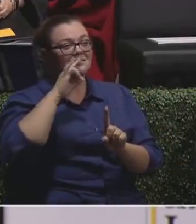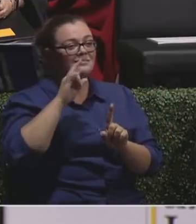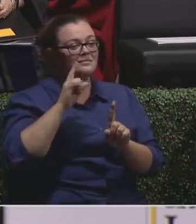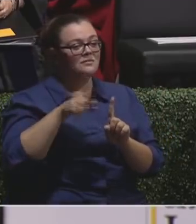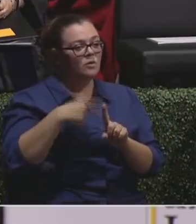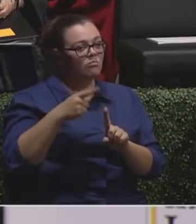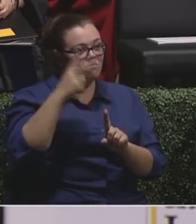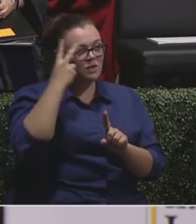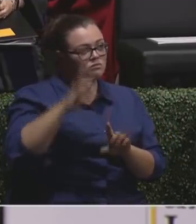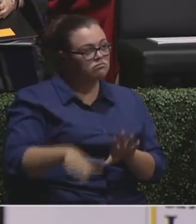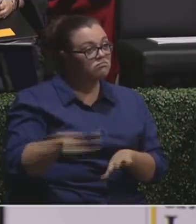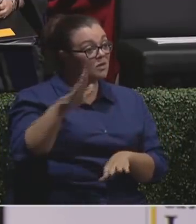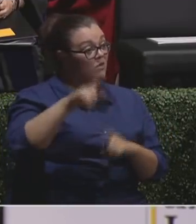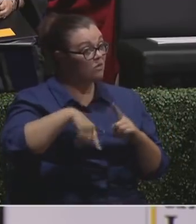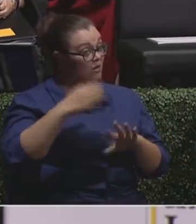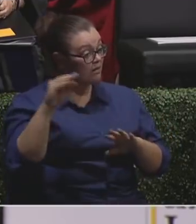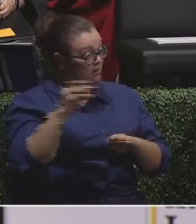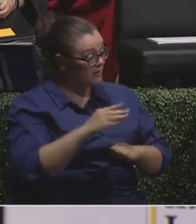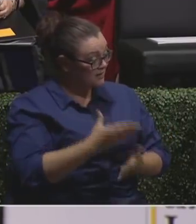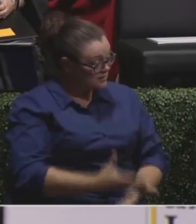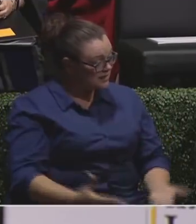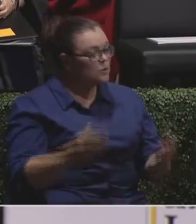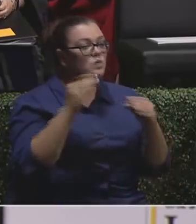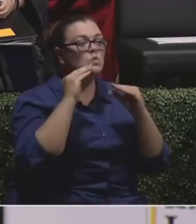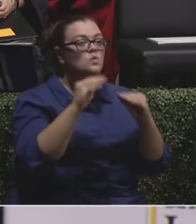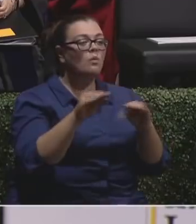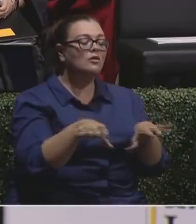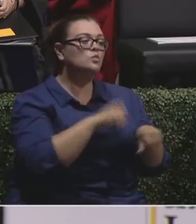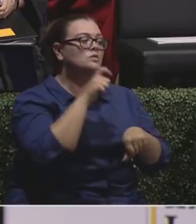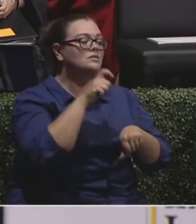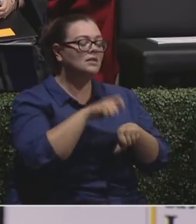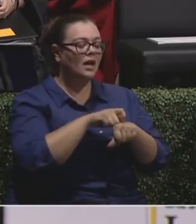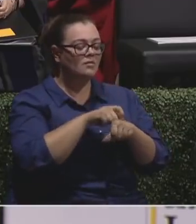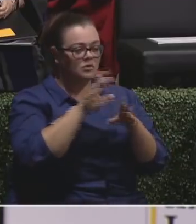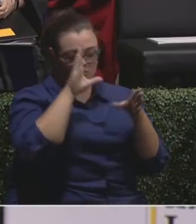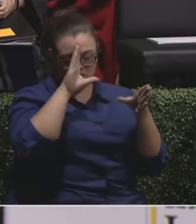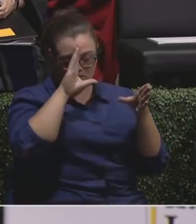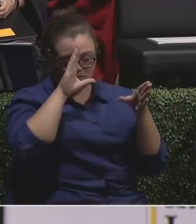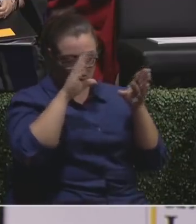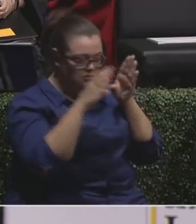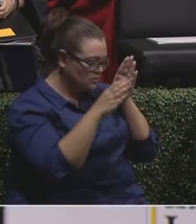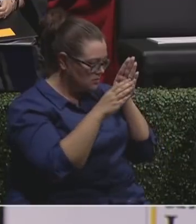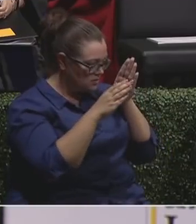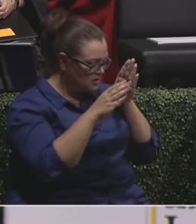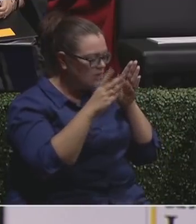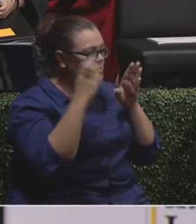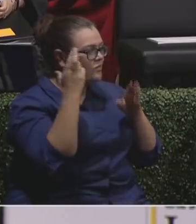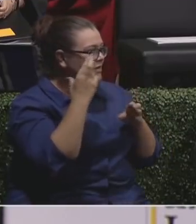DIFFERENT CONTEXT -- HIGH SCHOOL AND COLLEGE WERE NOT A REALITY FOR THEIR CHILDREN WHERE THEY CAME FROM AND WHEN HERE, NO ONE